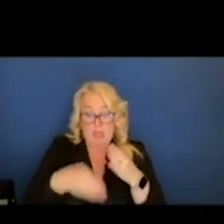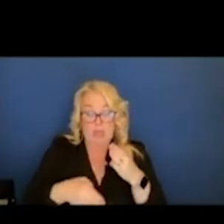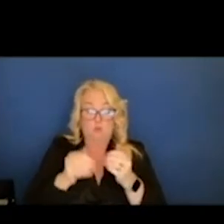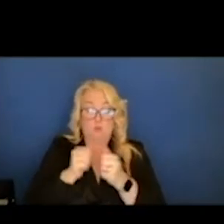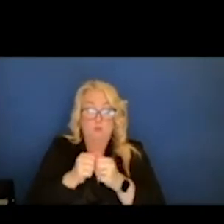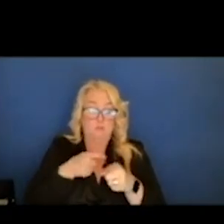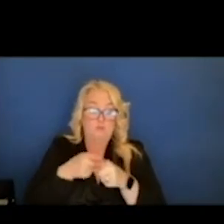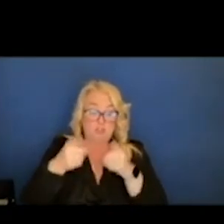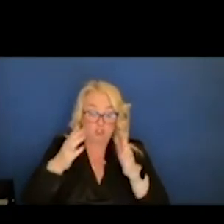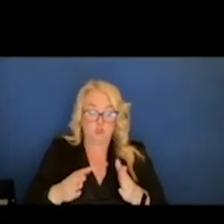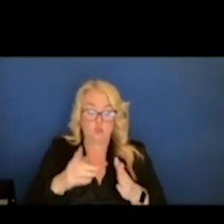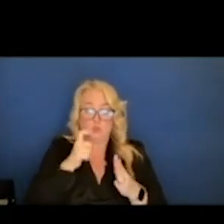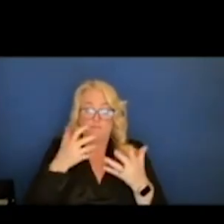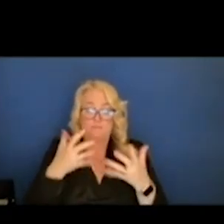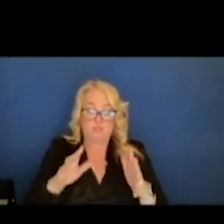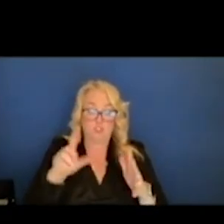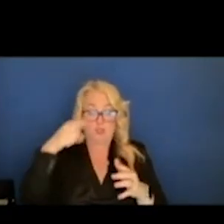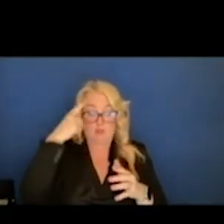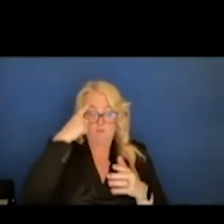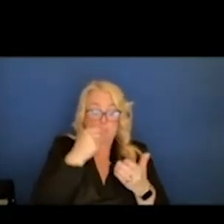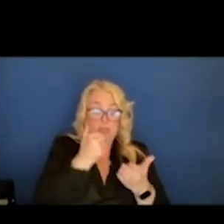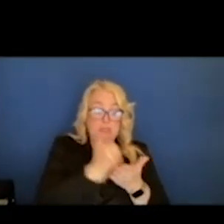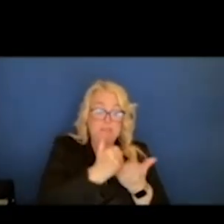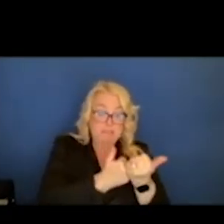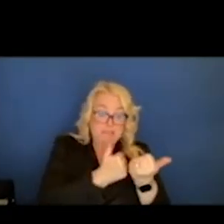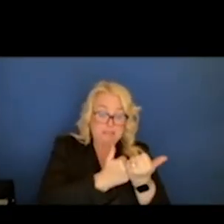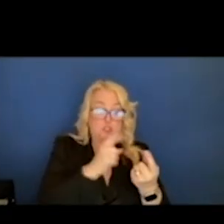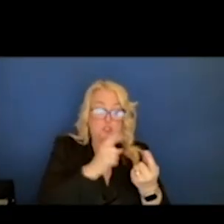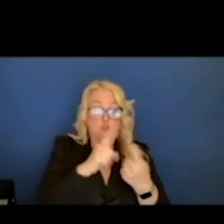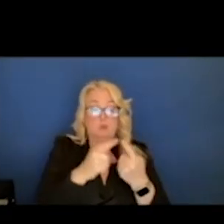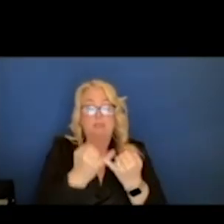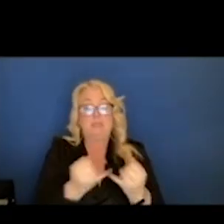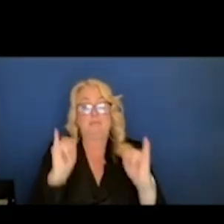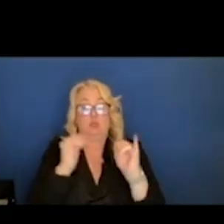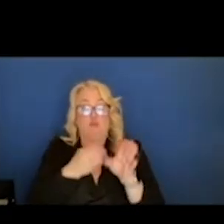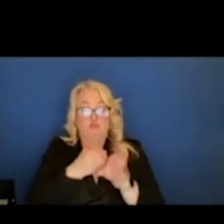of professionals who have transitioned from government assistance to independent careers,